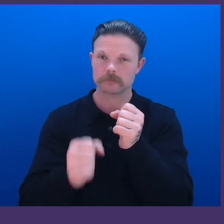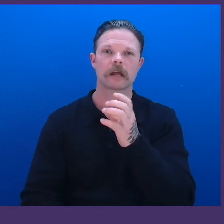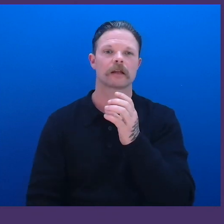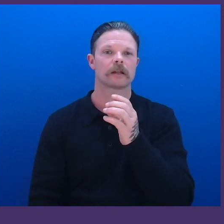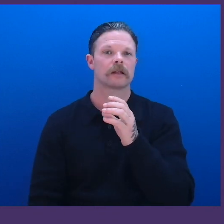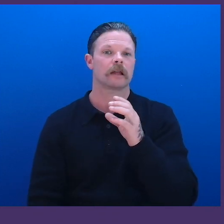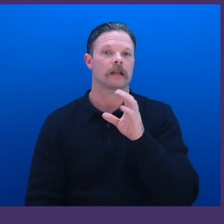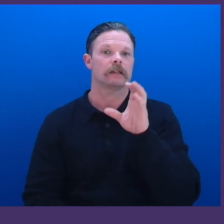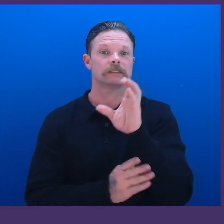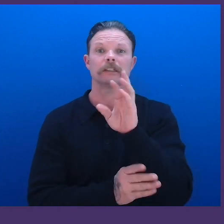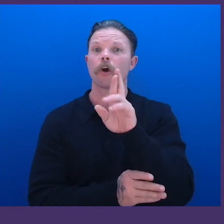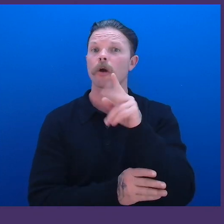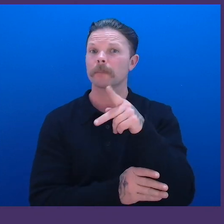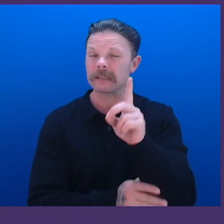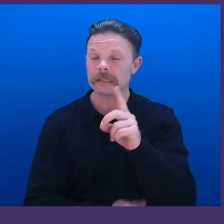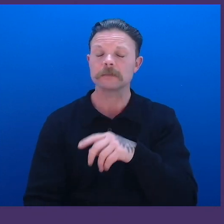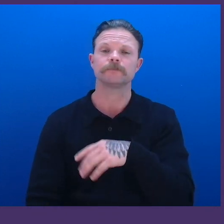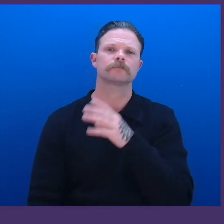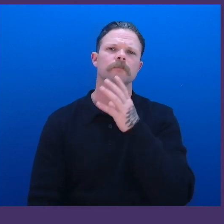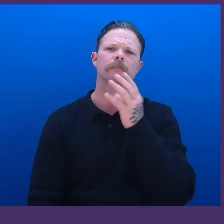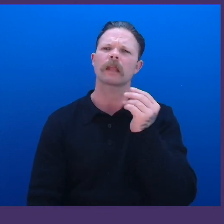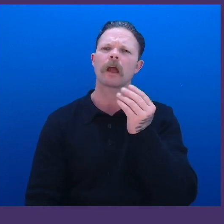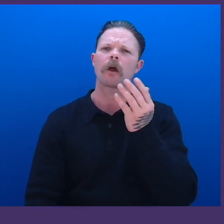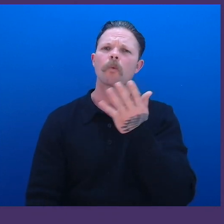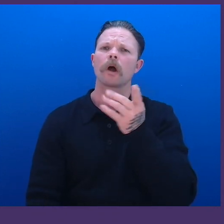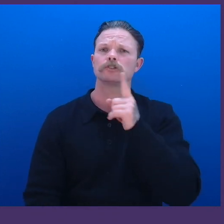And well, she's restated in the Parliament.